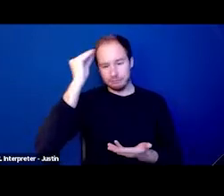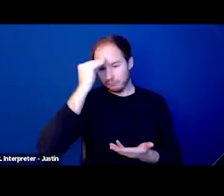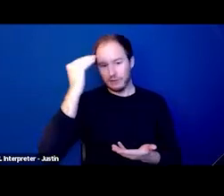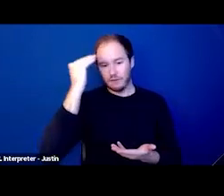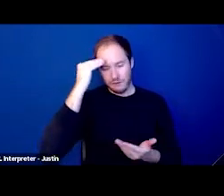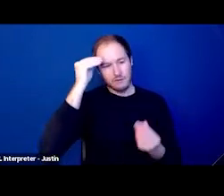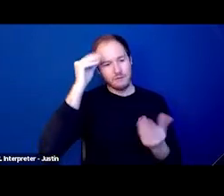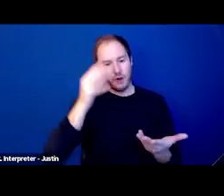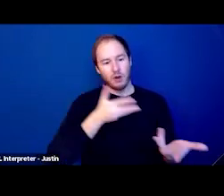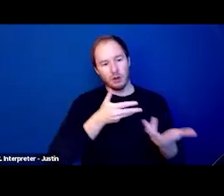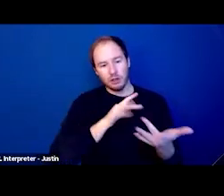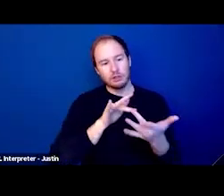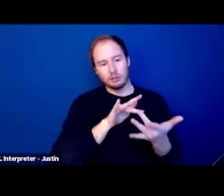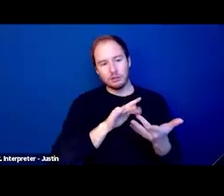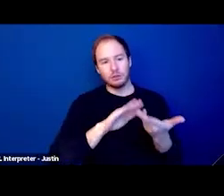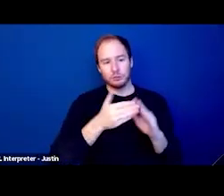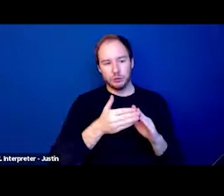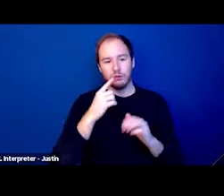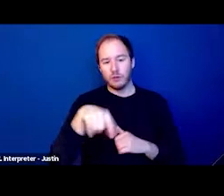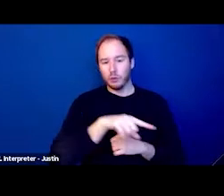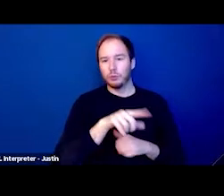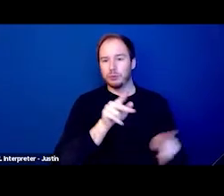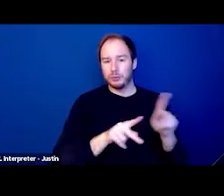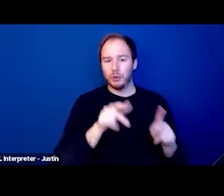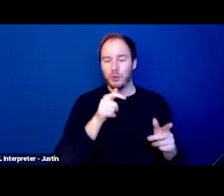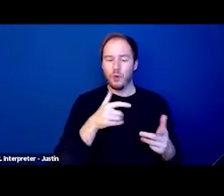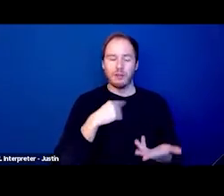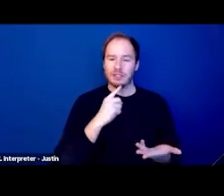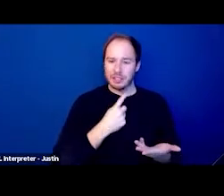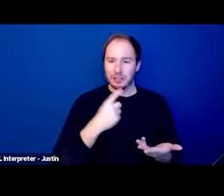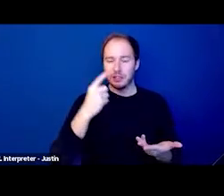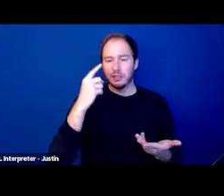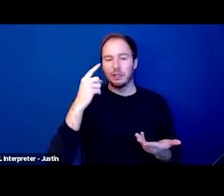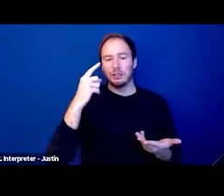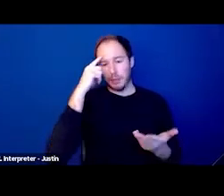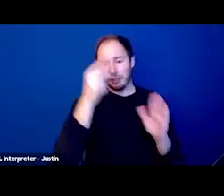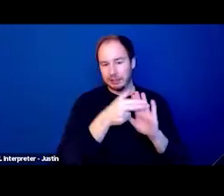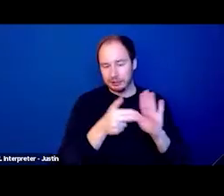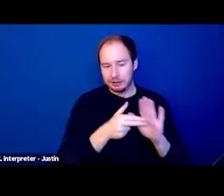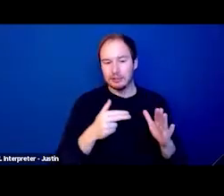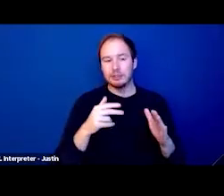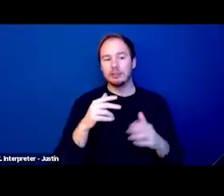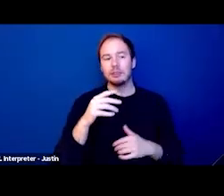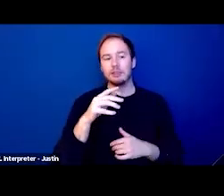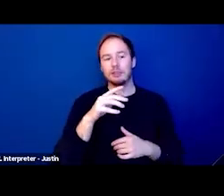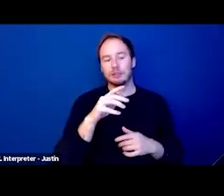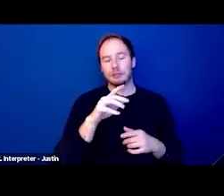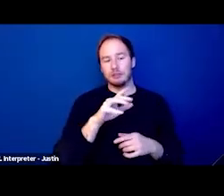for serving people with serious mental illness, serious emotional disturbances, substance use disorders, and co-occurring disorders.